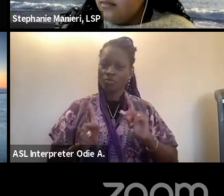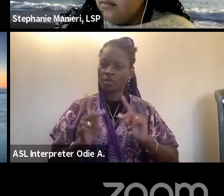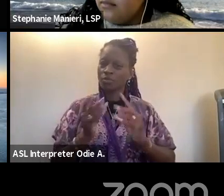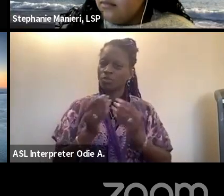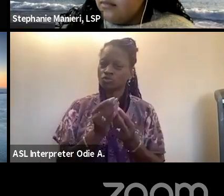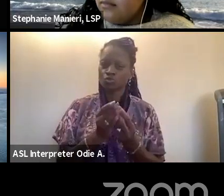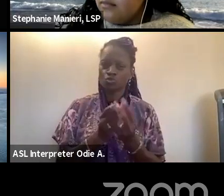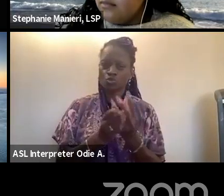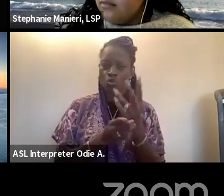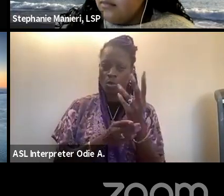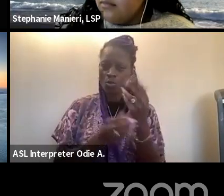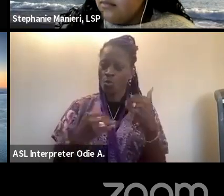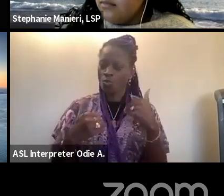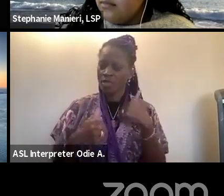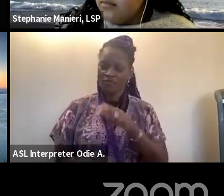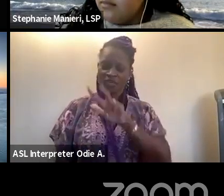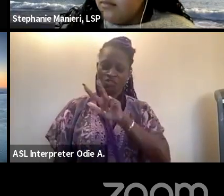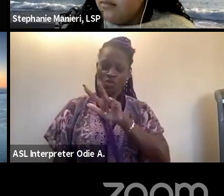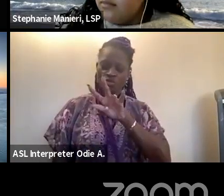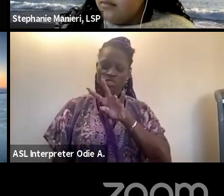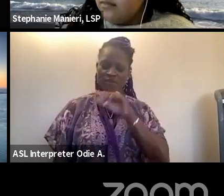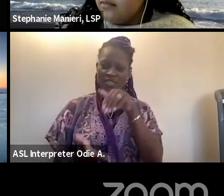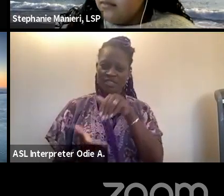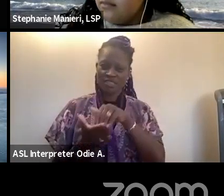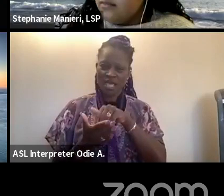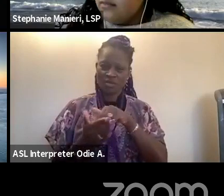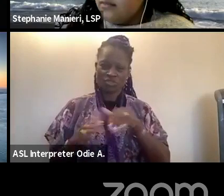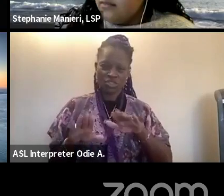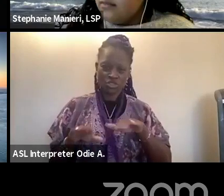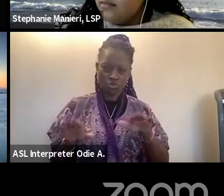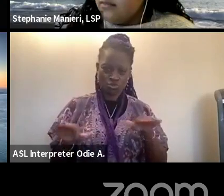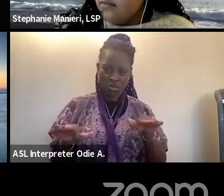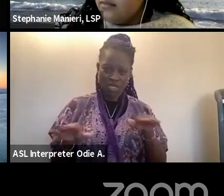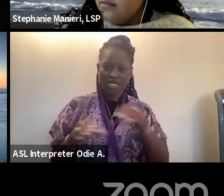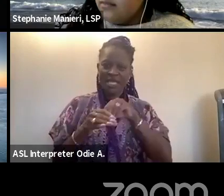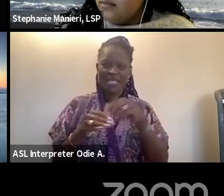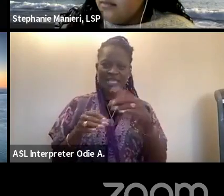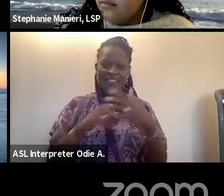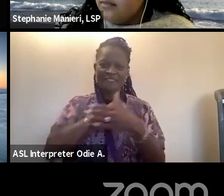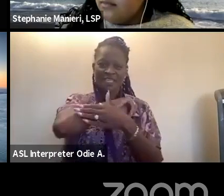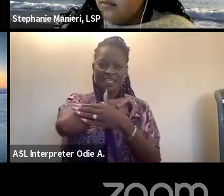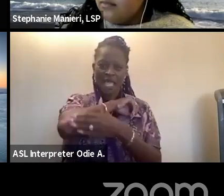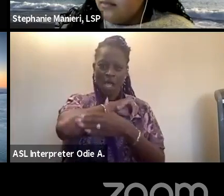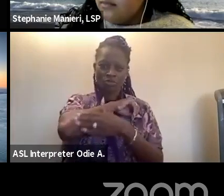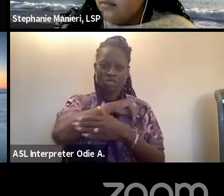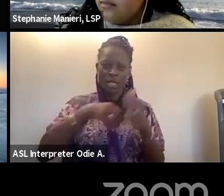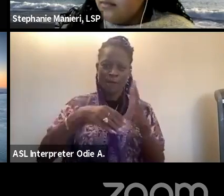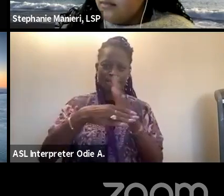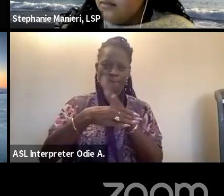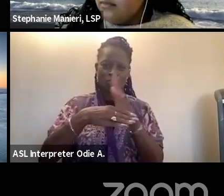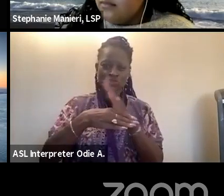We have roughly 37,000 children in our county. We're between the ages of five to eleven years old.